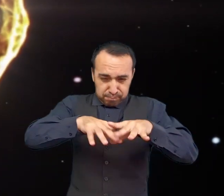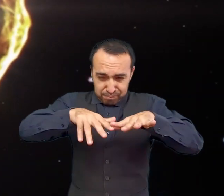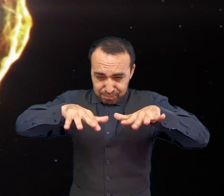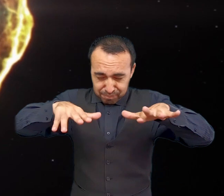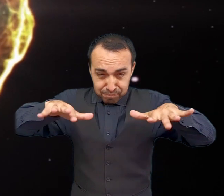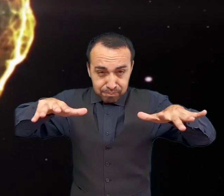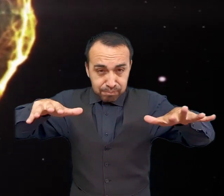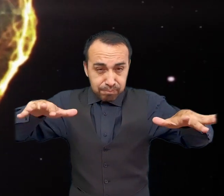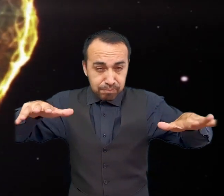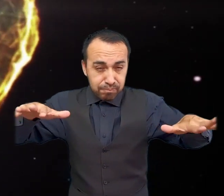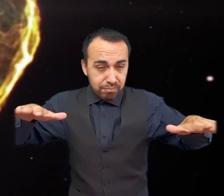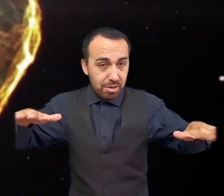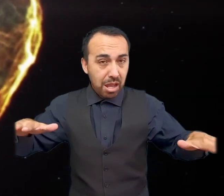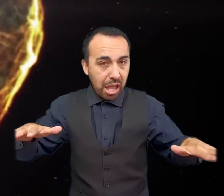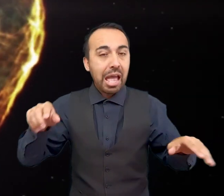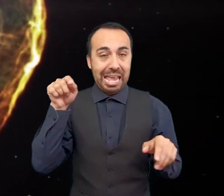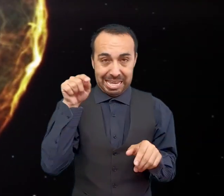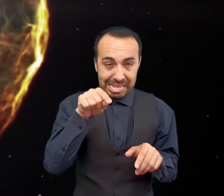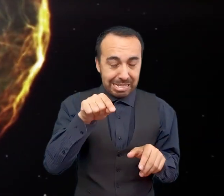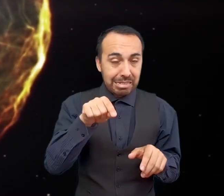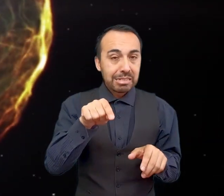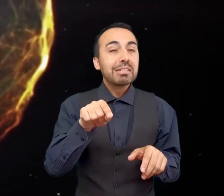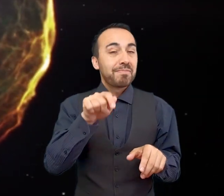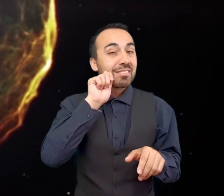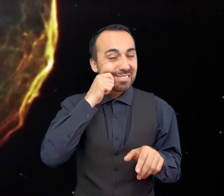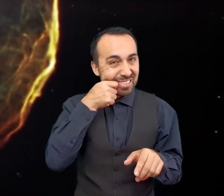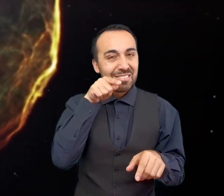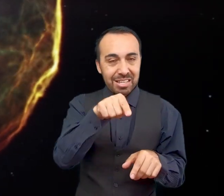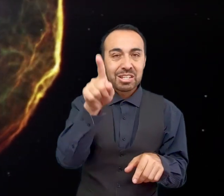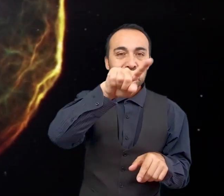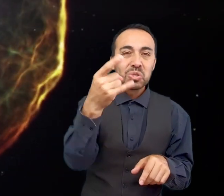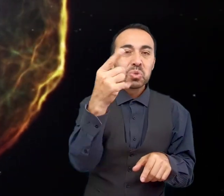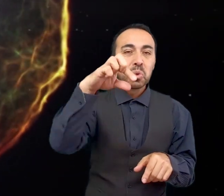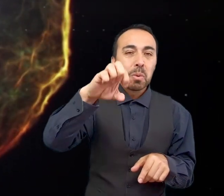powerful "standard candles," i.e., baselines for probing the distances,